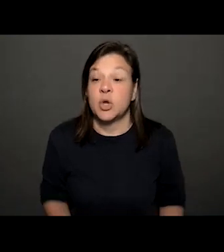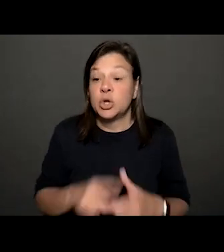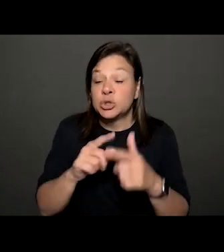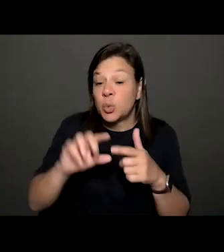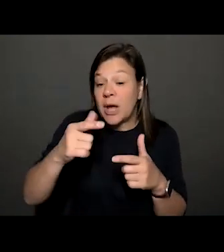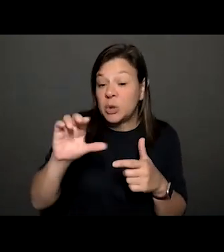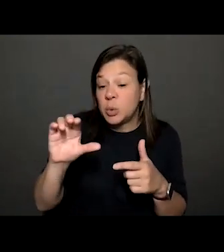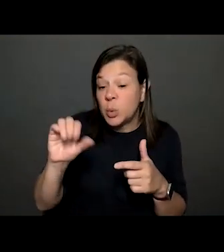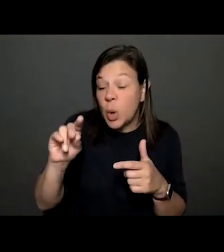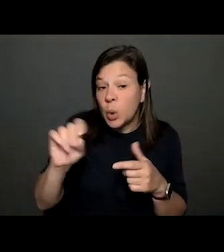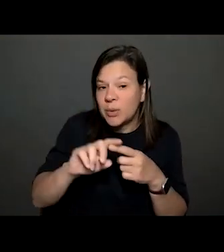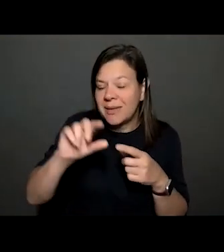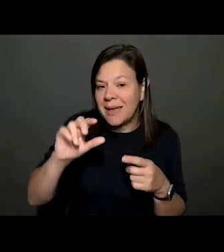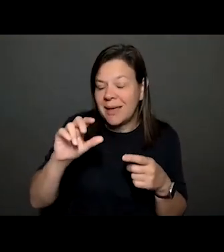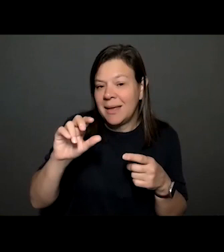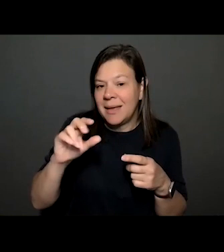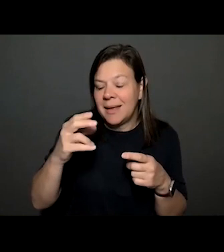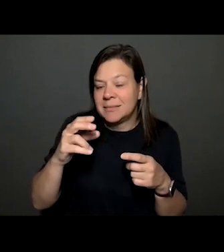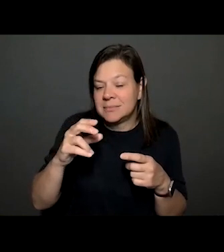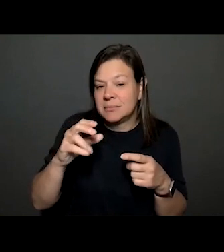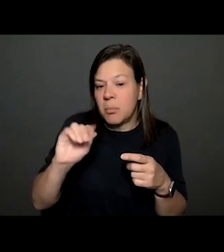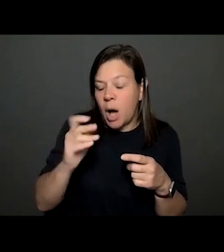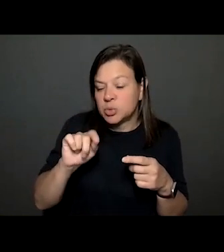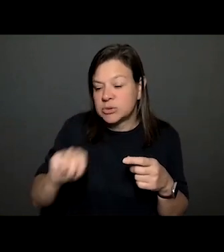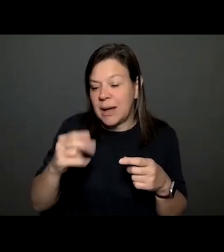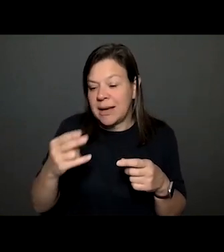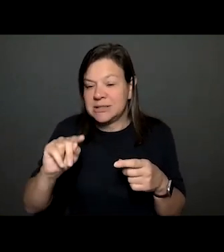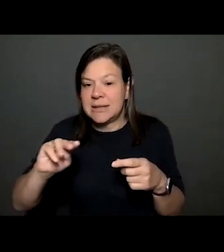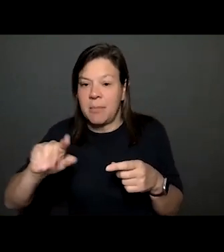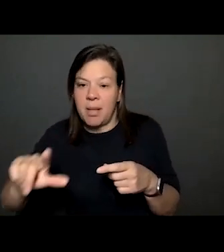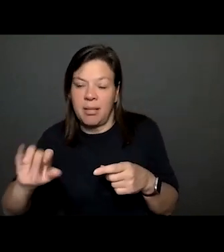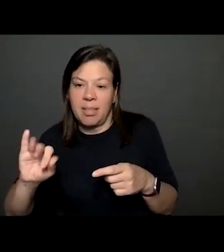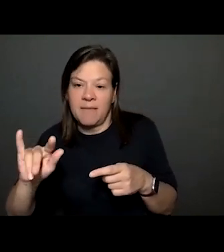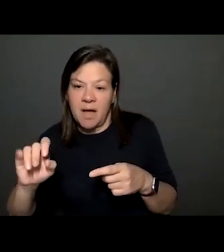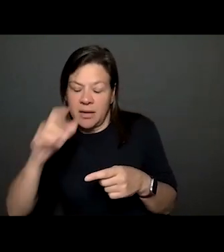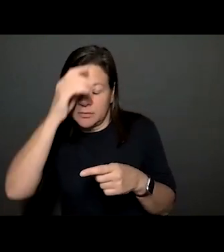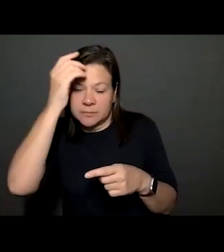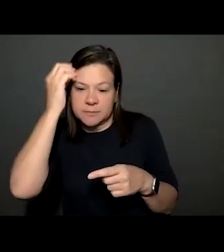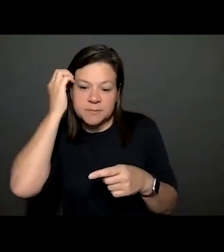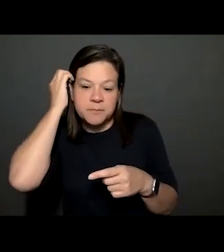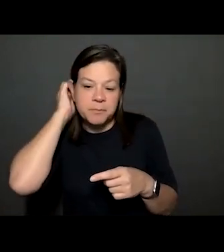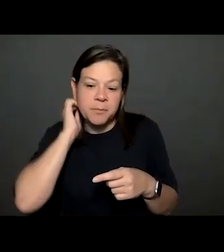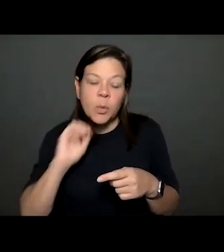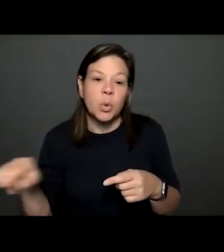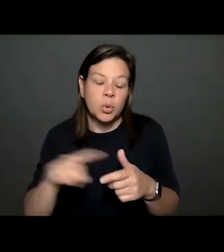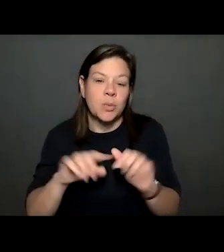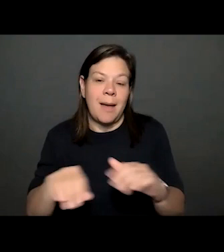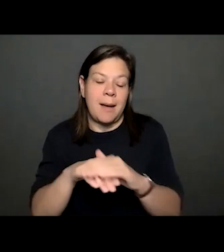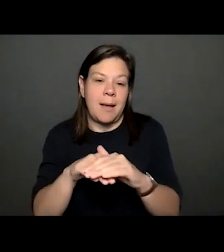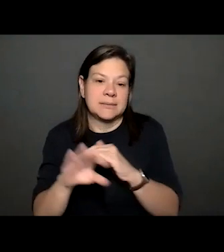YOUR MODULE.HTML, YOU CAN ACCESS THAT DATA. IT ALL GETS ADDED TO THE MODULE OBJECT ITSELF.